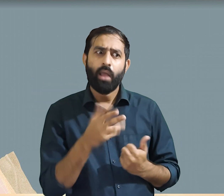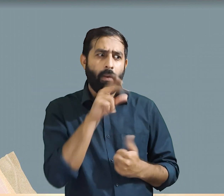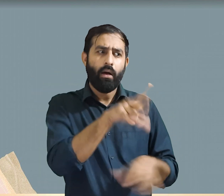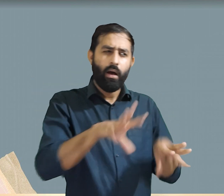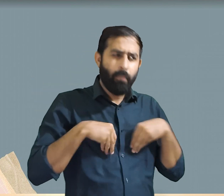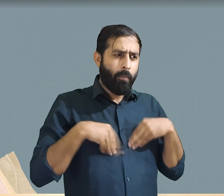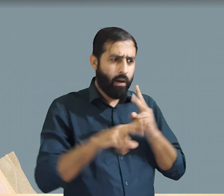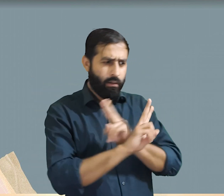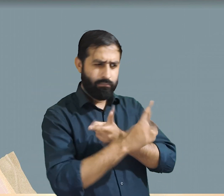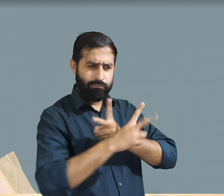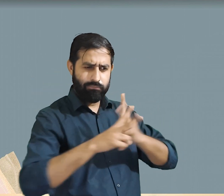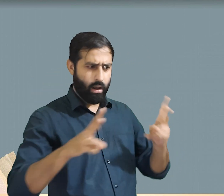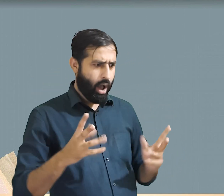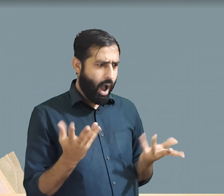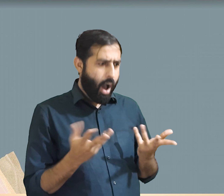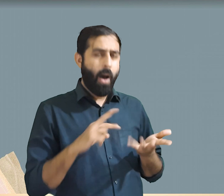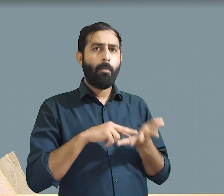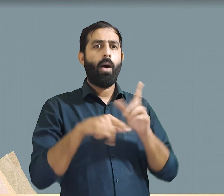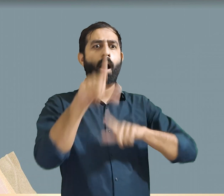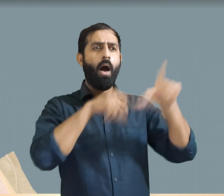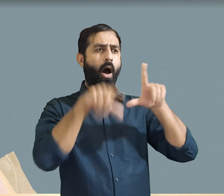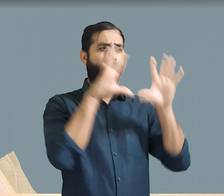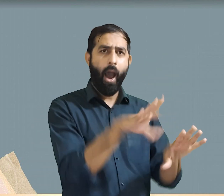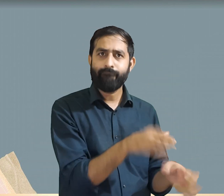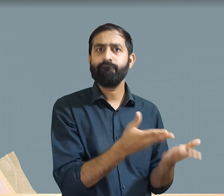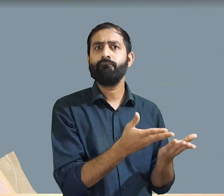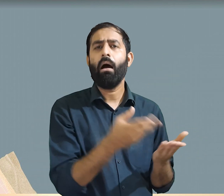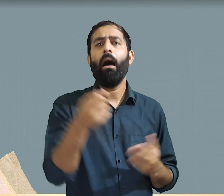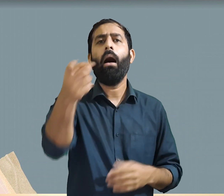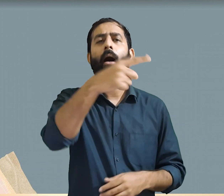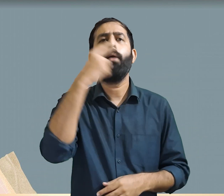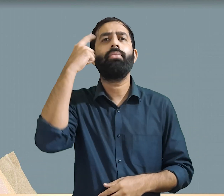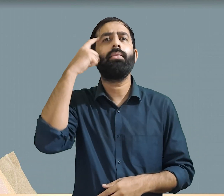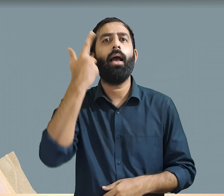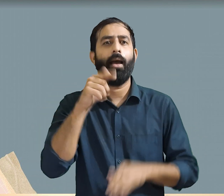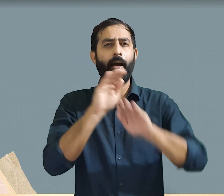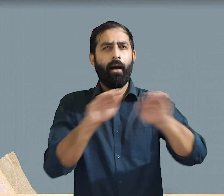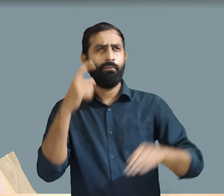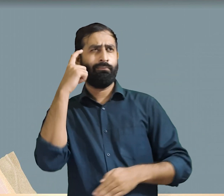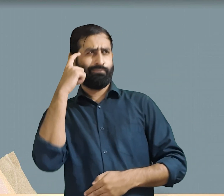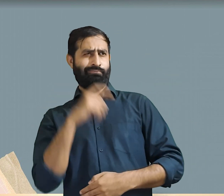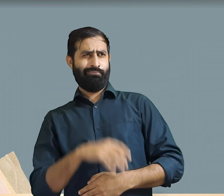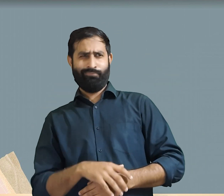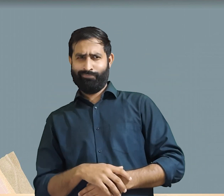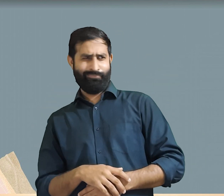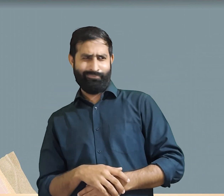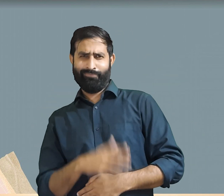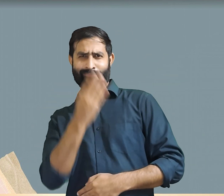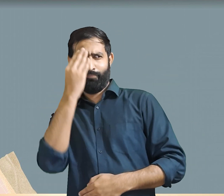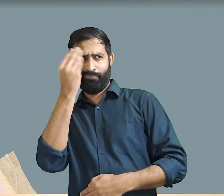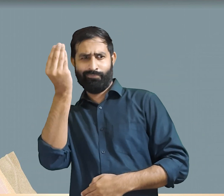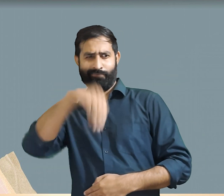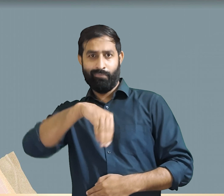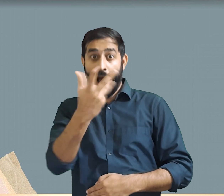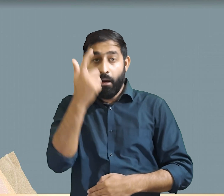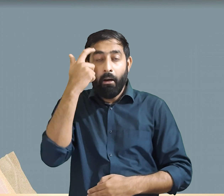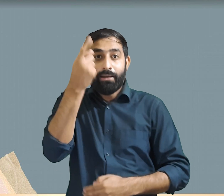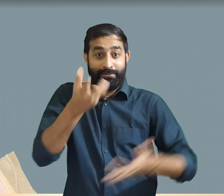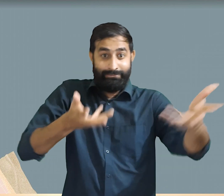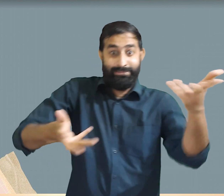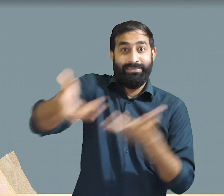with humans animals can understand certain commands. So, what do you think can animals be trained to learn language?